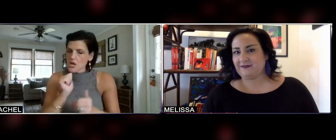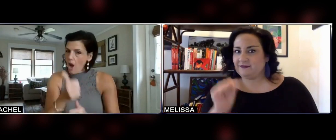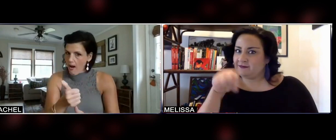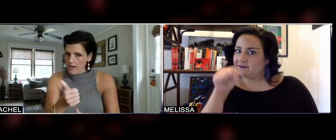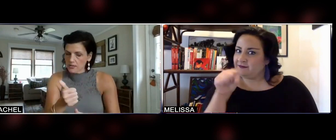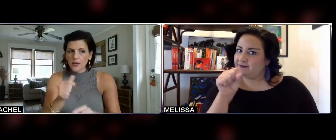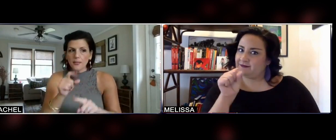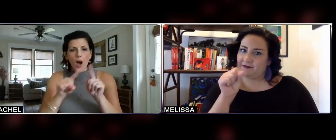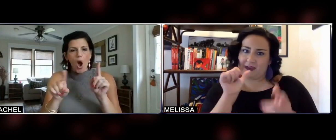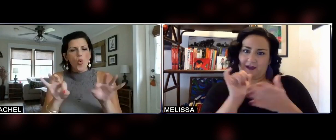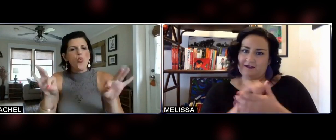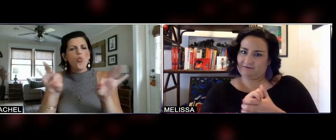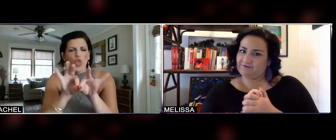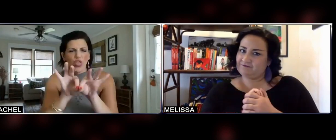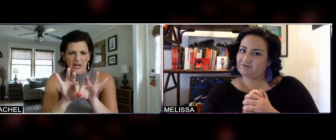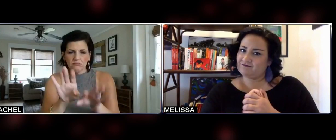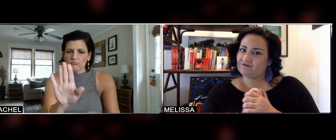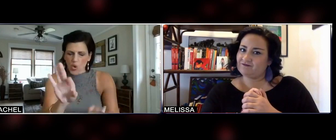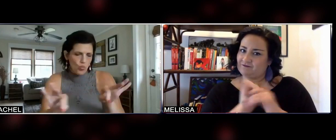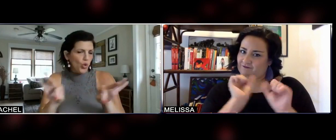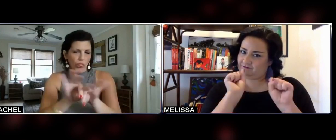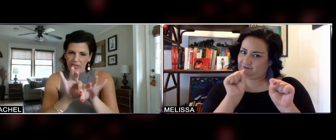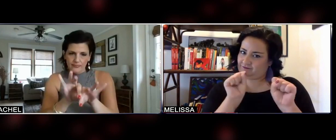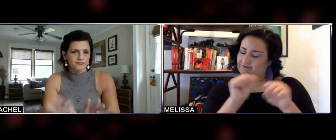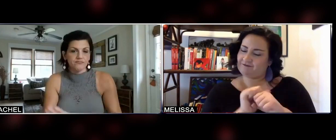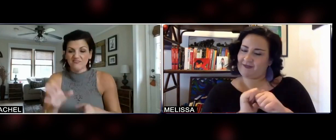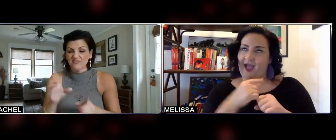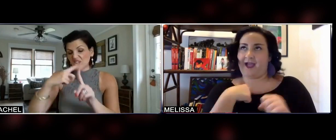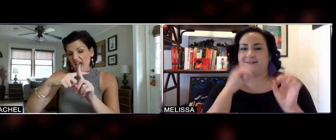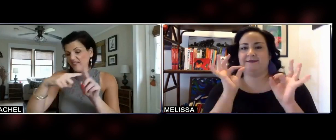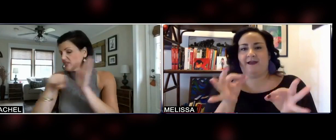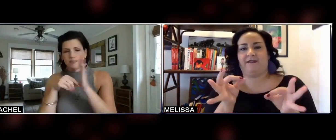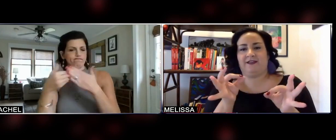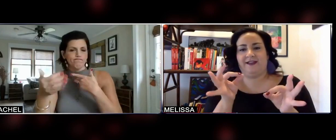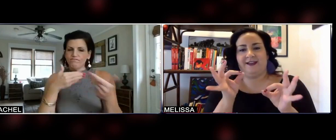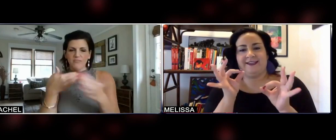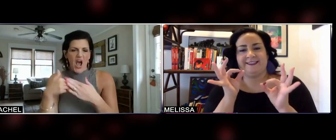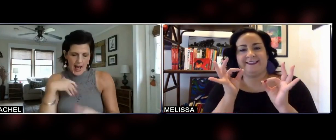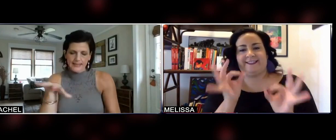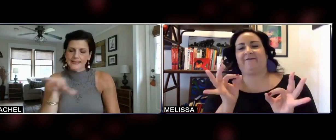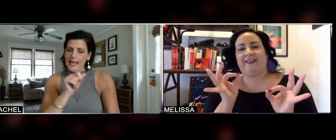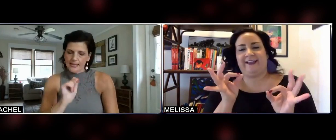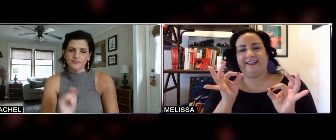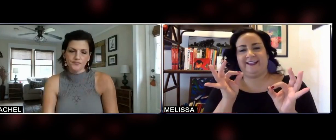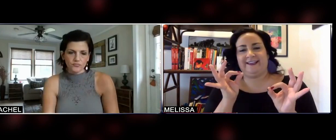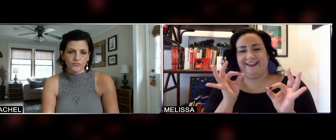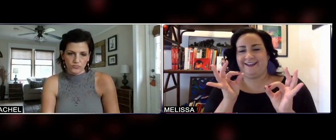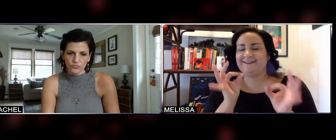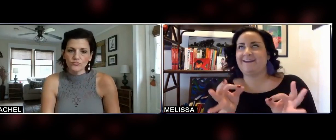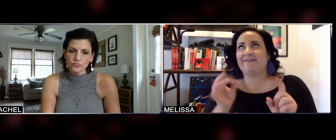Not easy, but it was worth it. Whether it's was a positive or a negative experience, I'll take it.